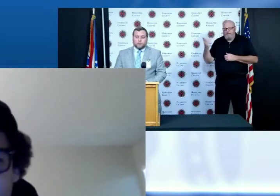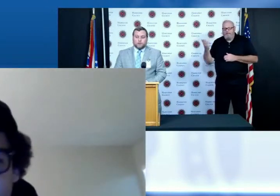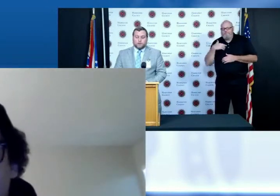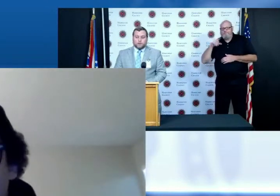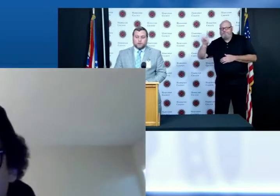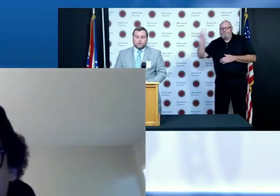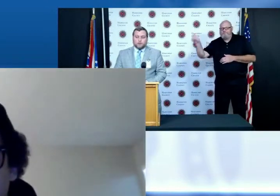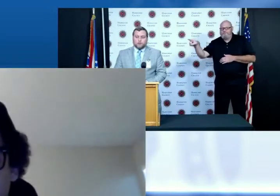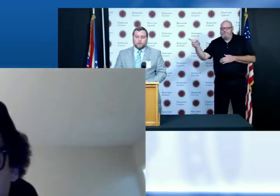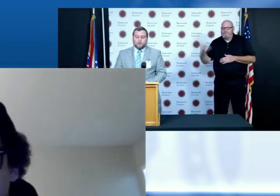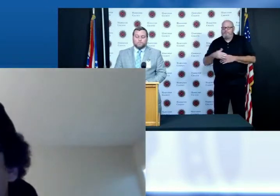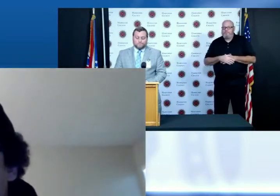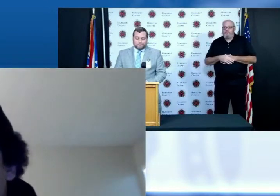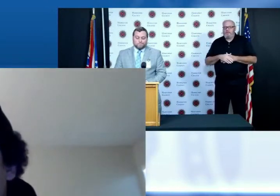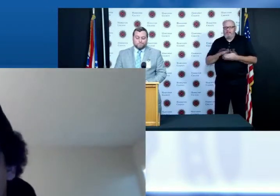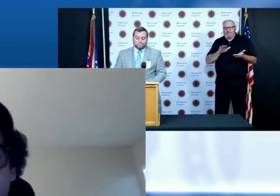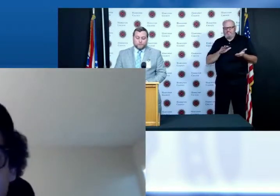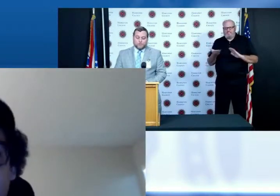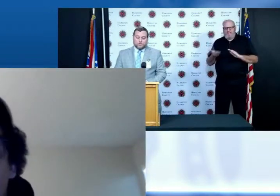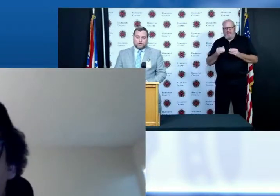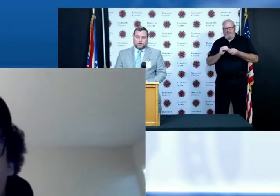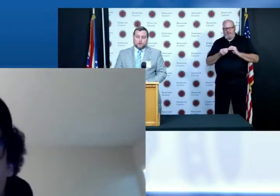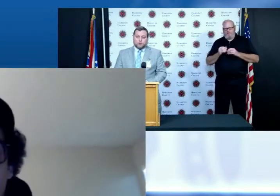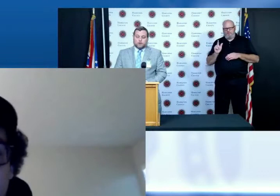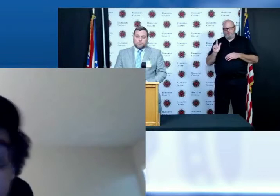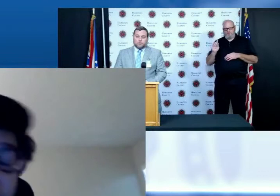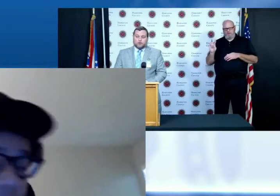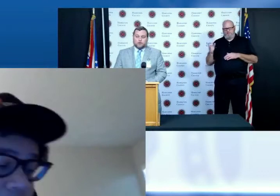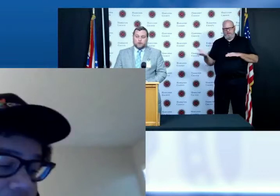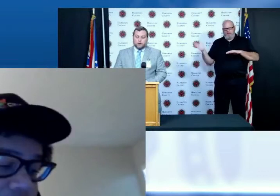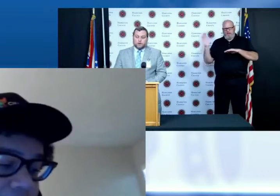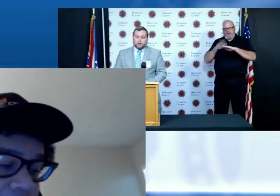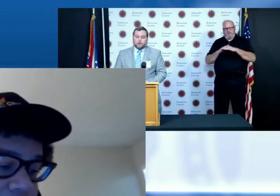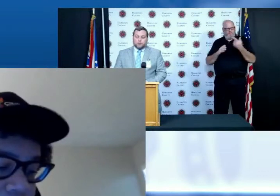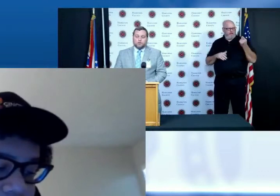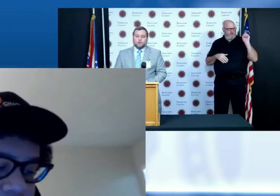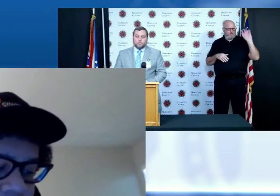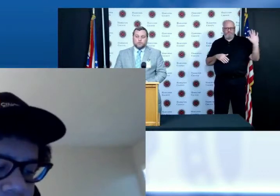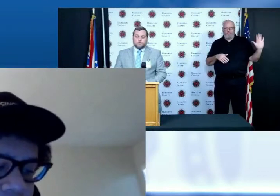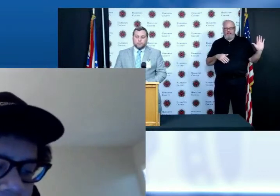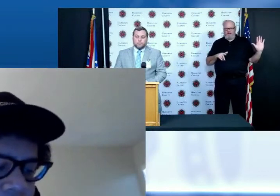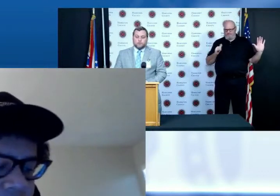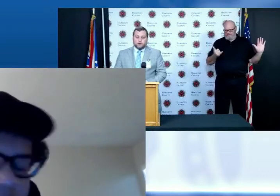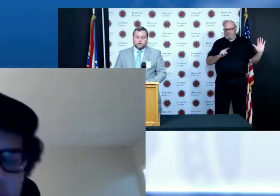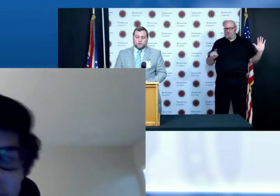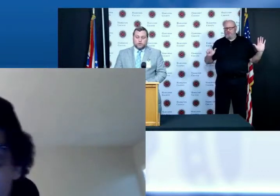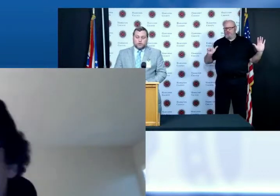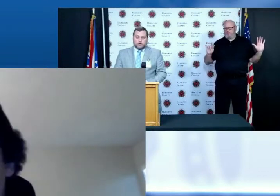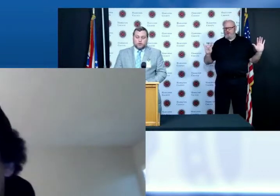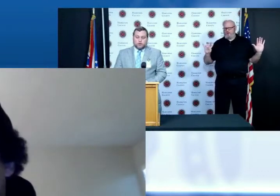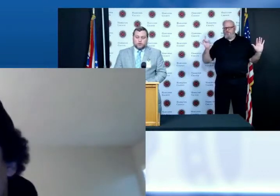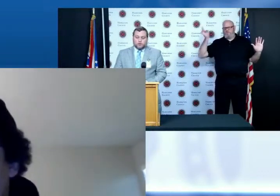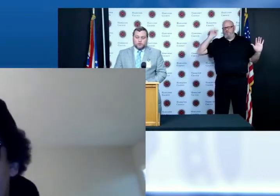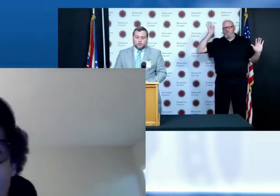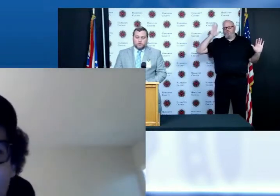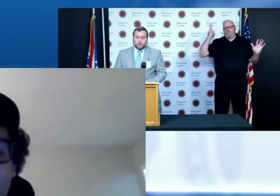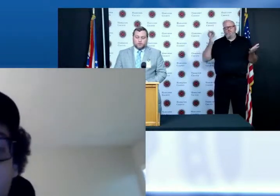pretty alarming going from 5 to 27 in just the past week do you have any indication of